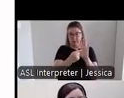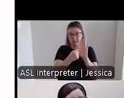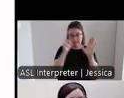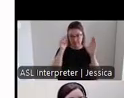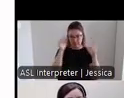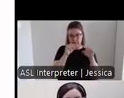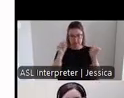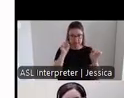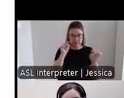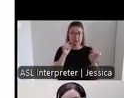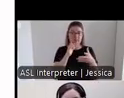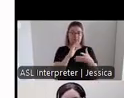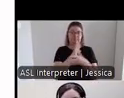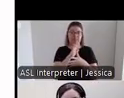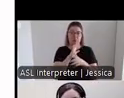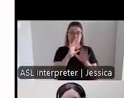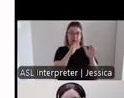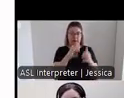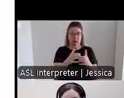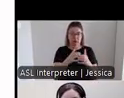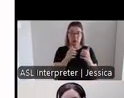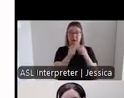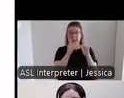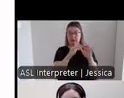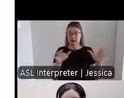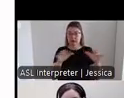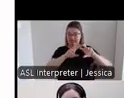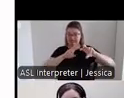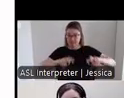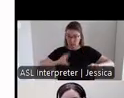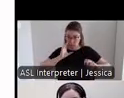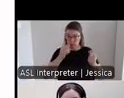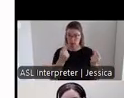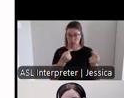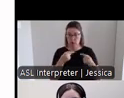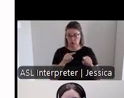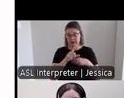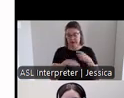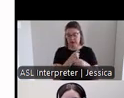and the priority collections on which a diversity audit will be performed in 2024.